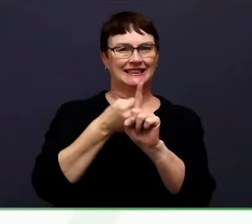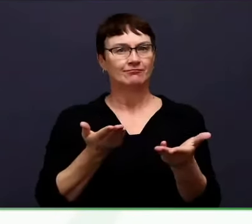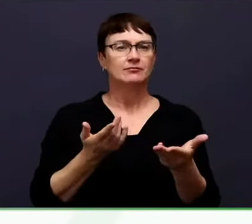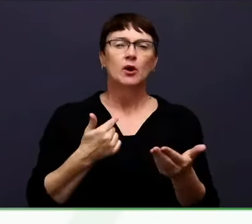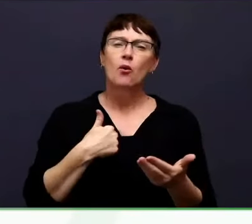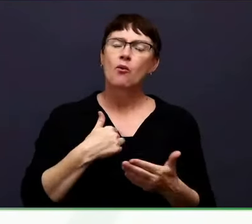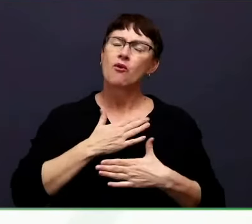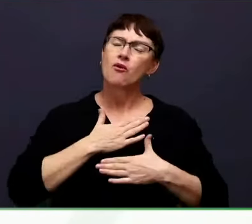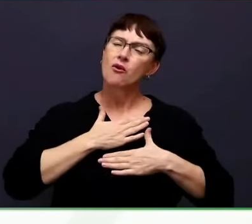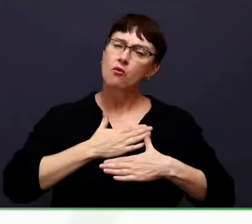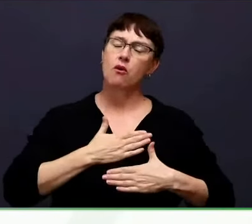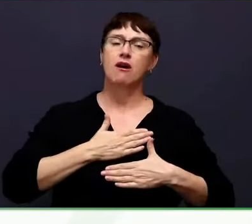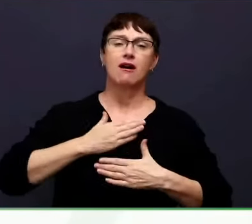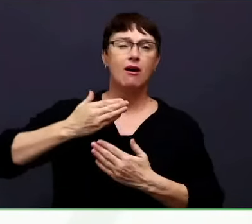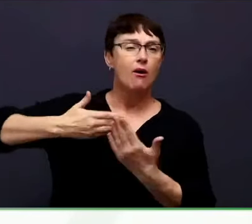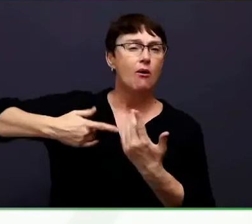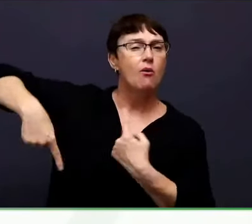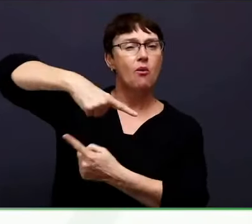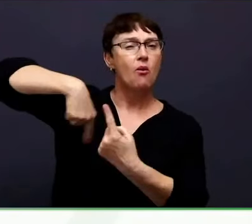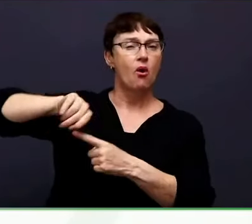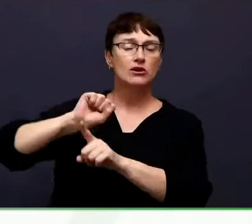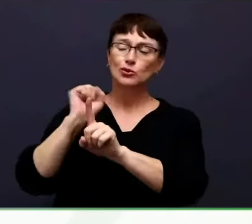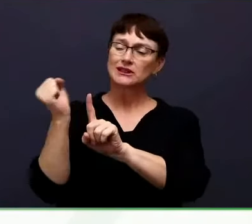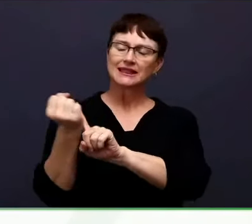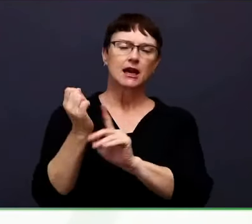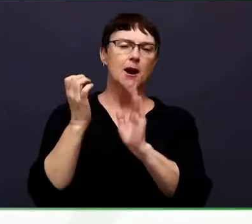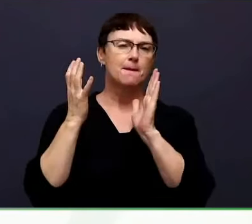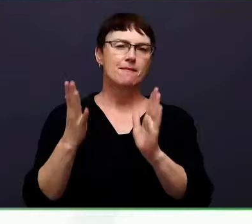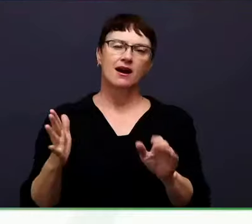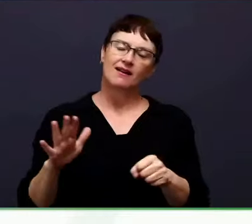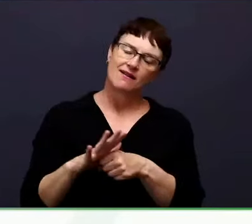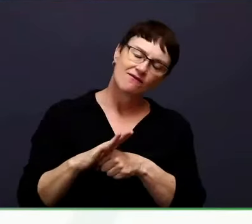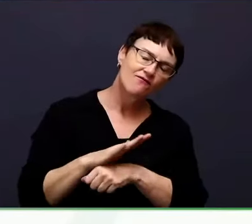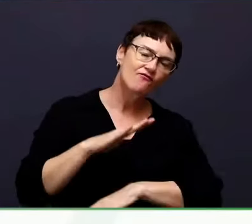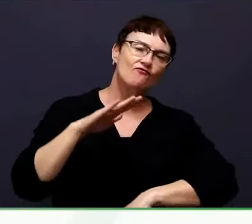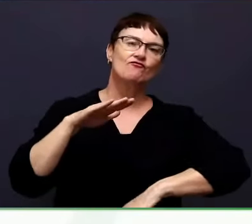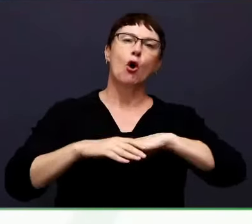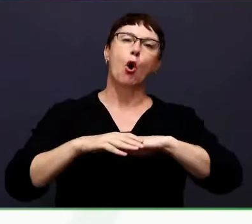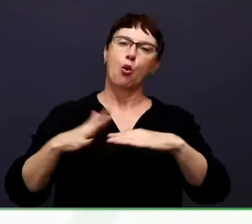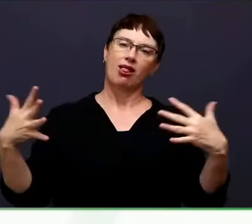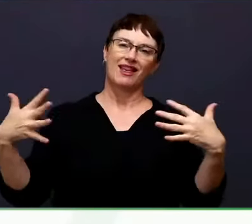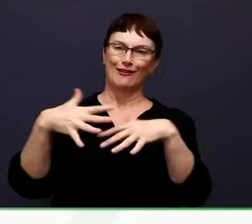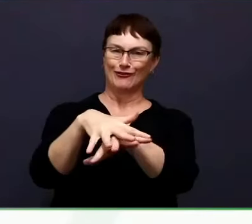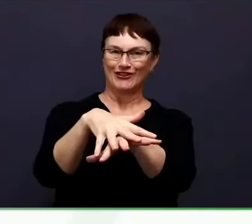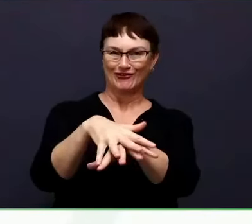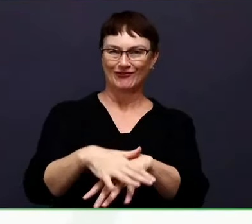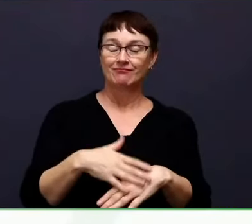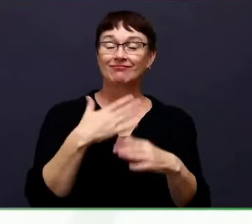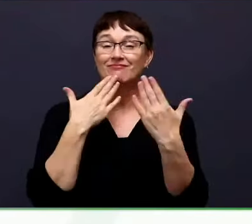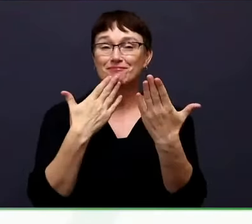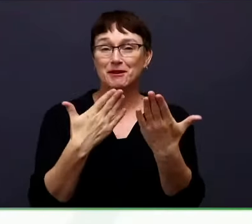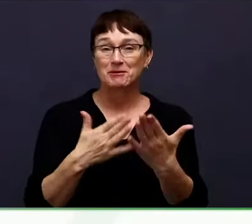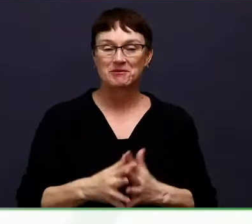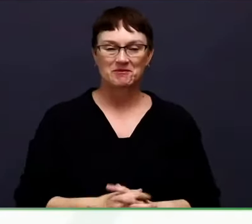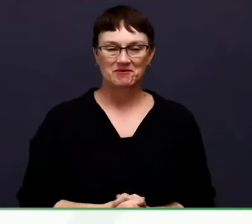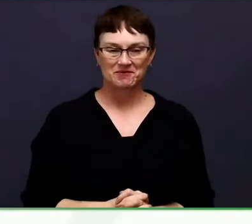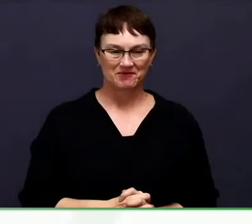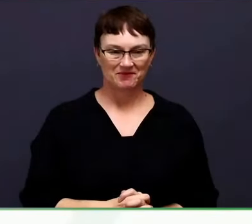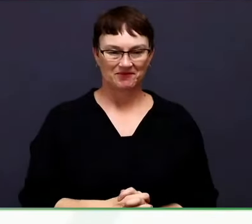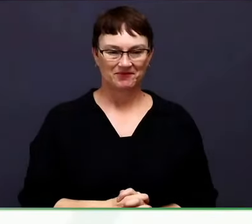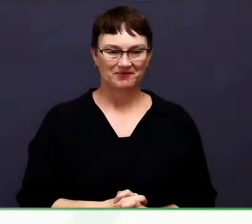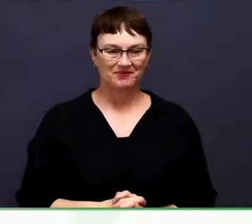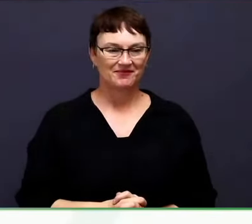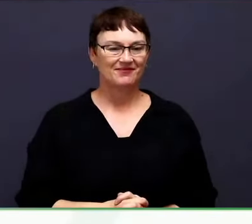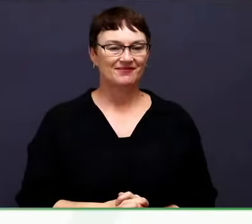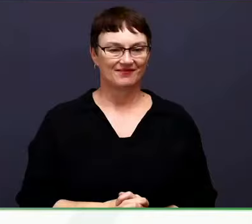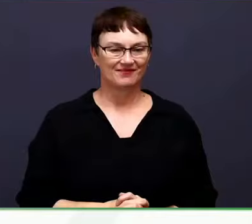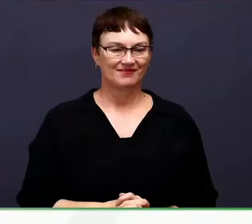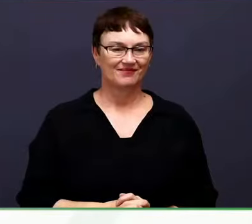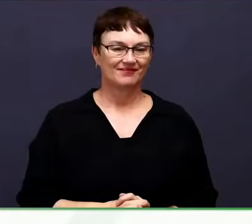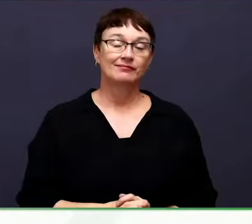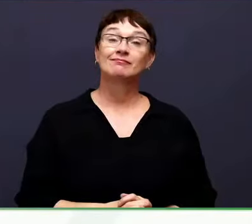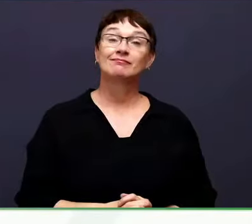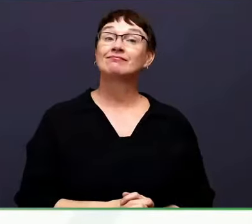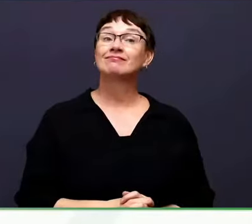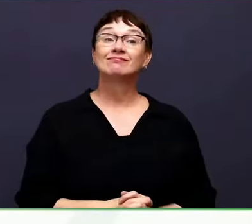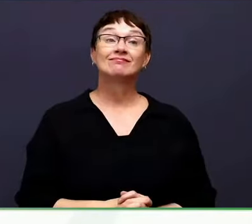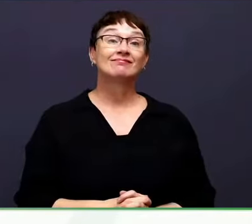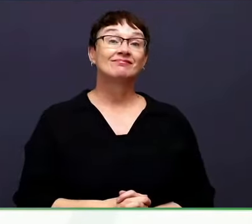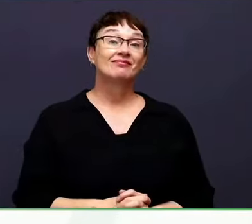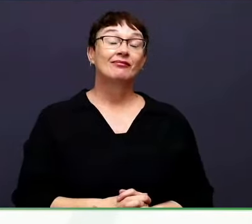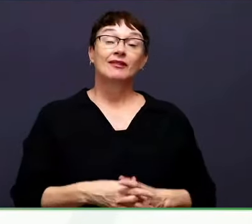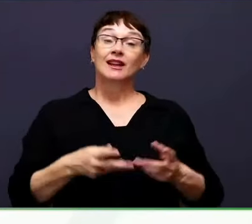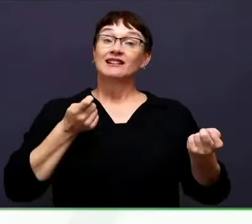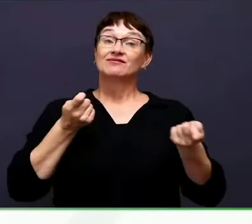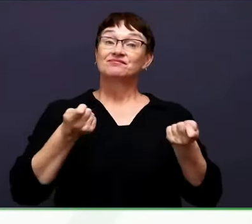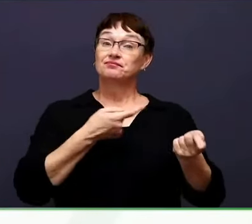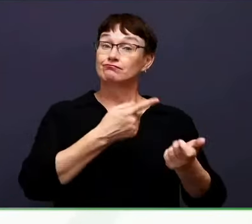Thank you, everyone, thank you to you and your team for this very